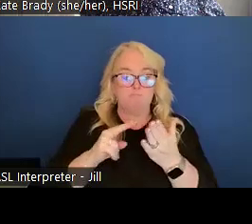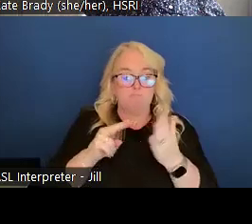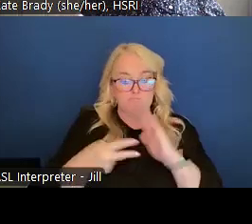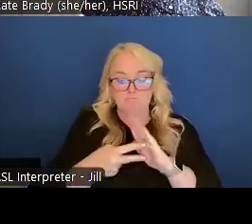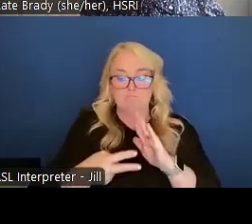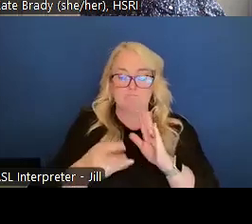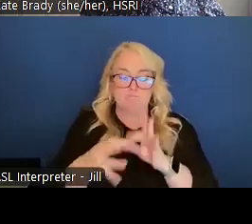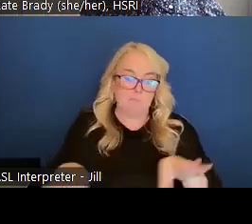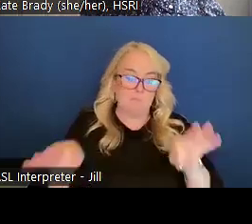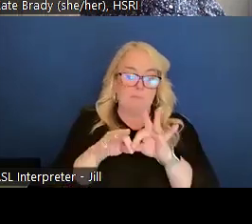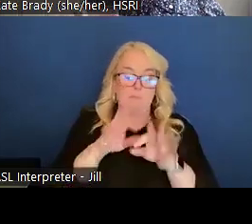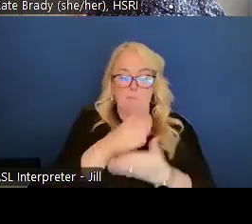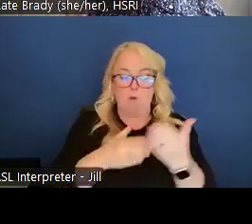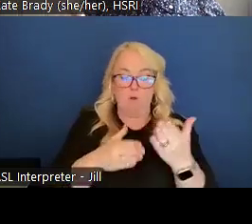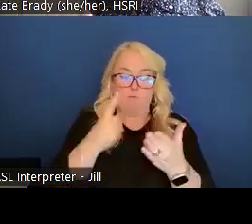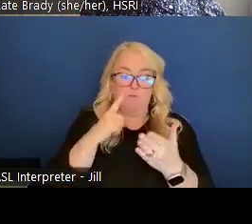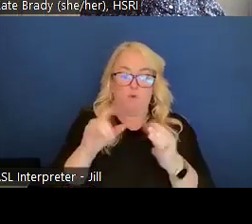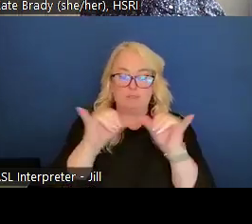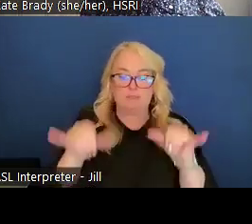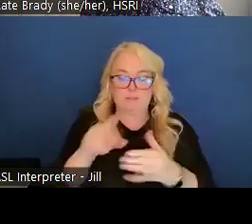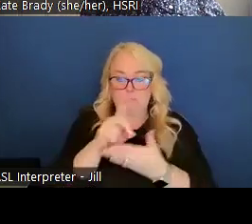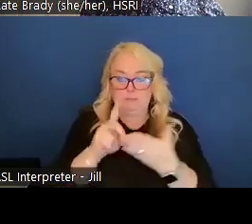design. And then we've already mentioned that we are currently